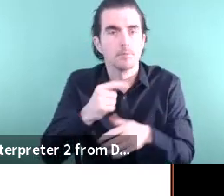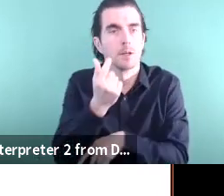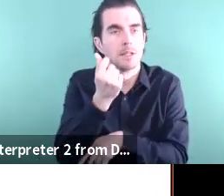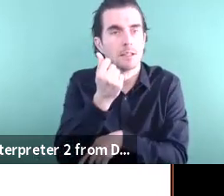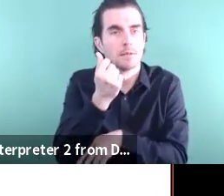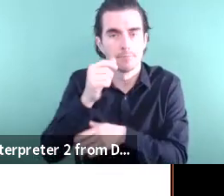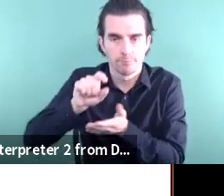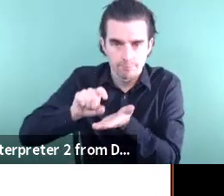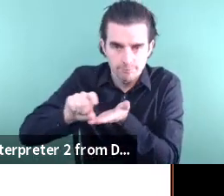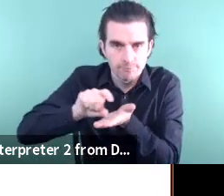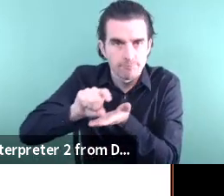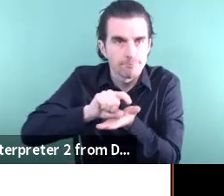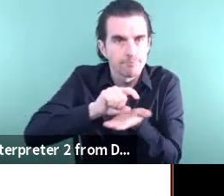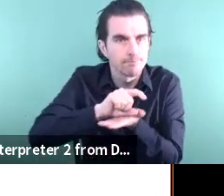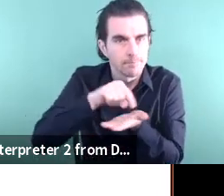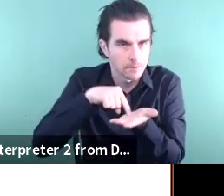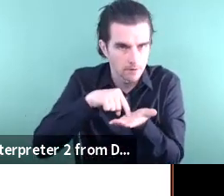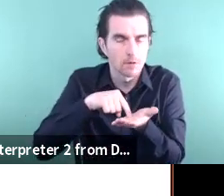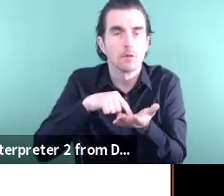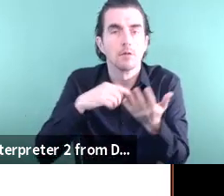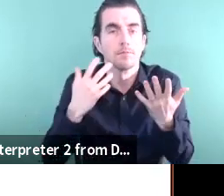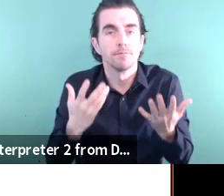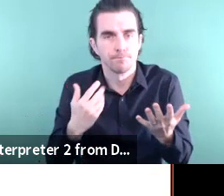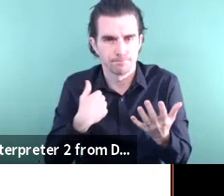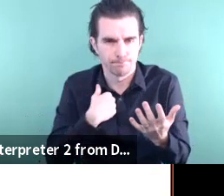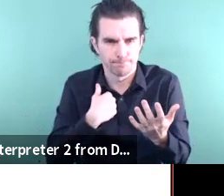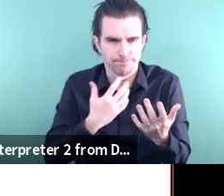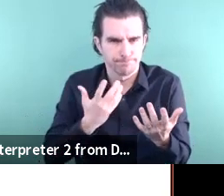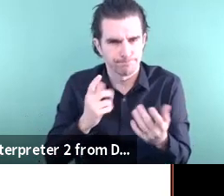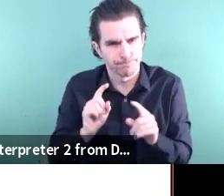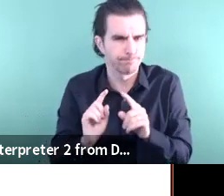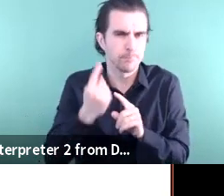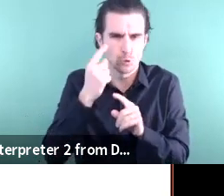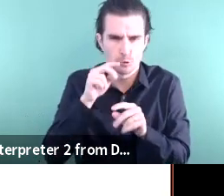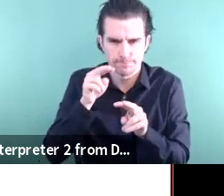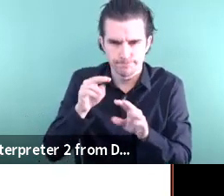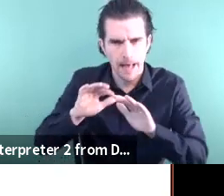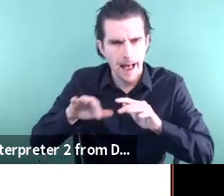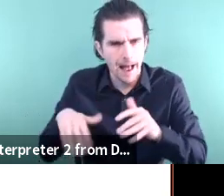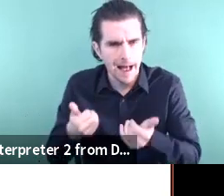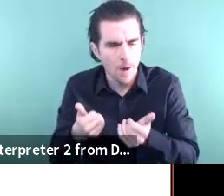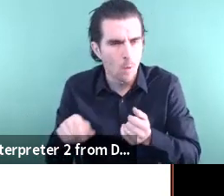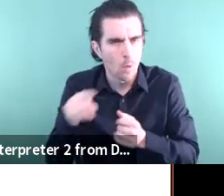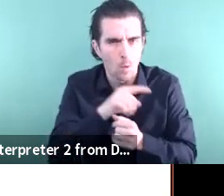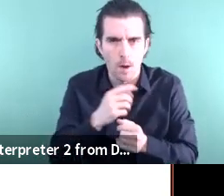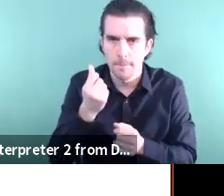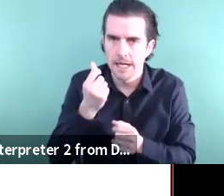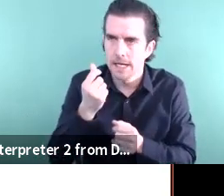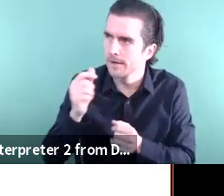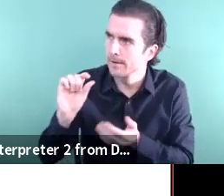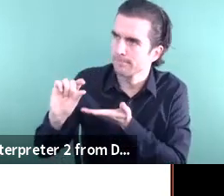once we have an understanding of what are the extra costs, then we can use that in the design of